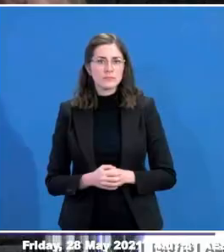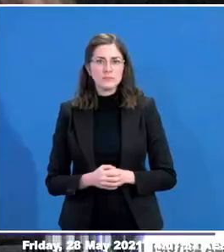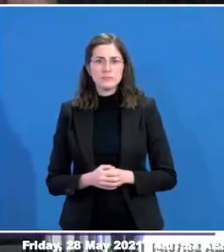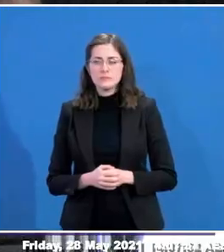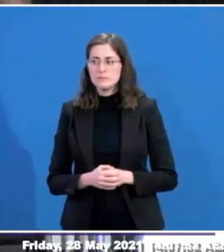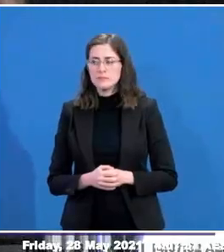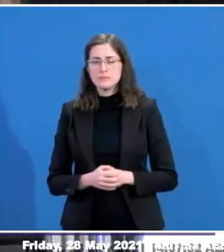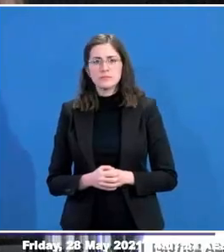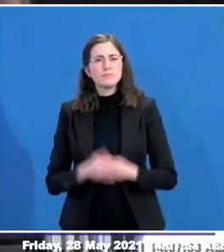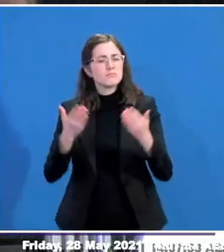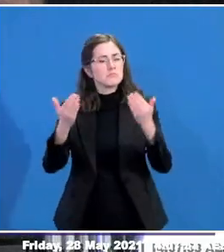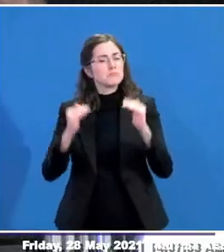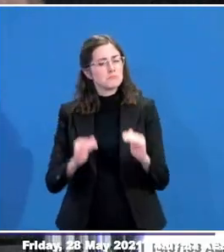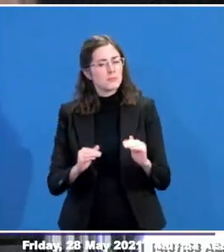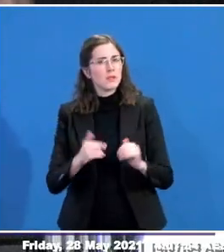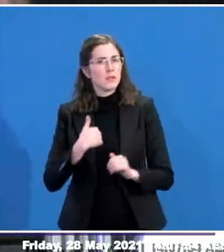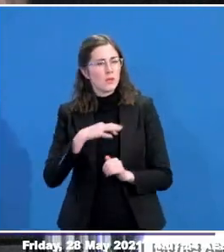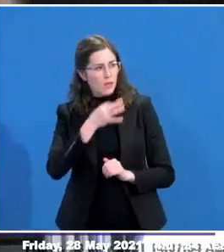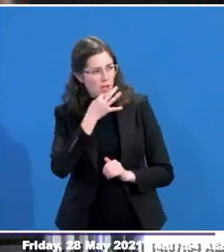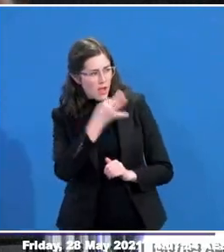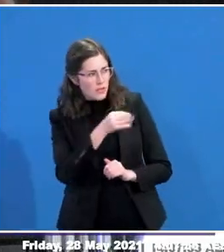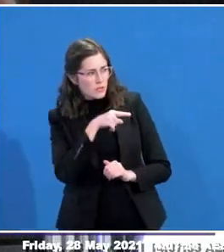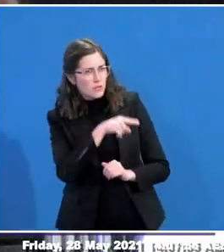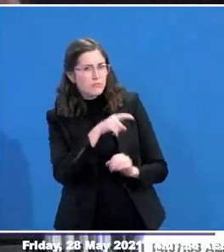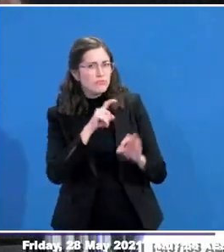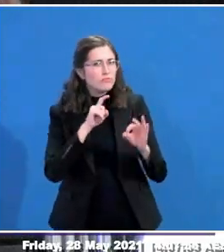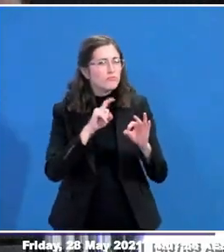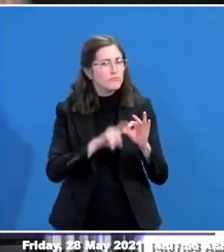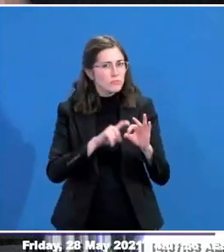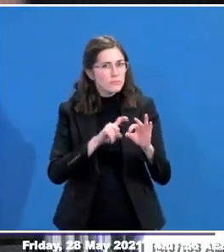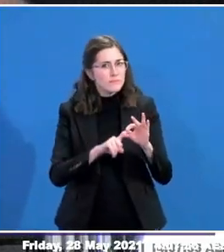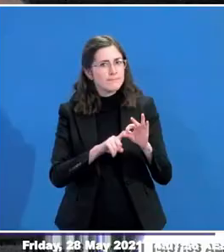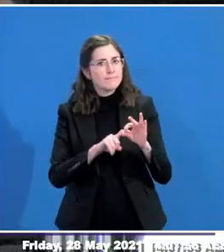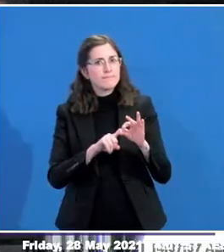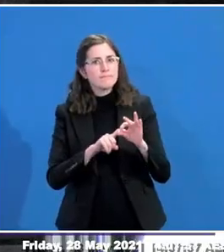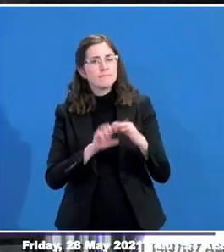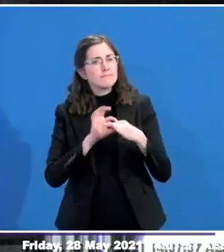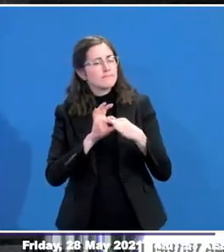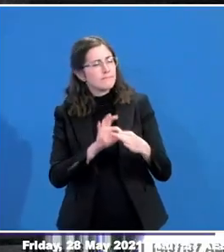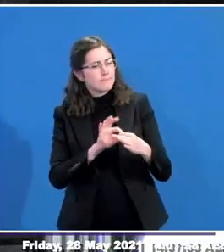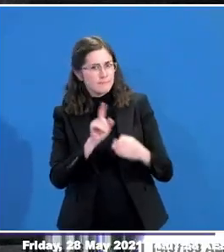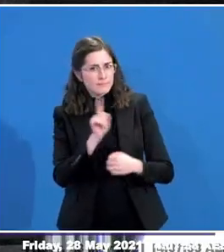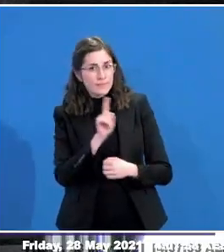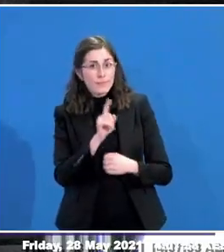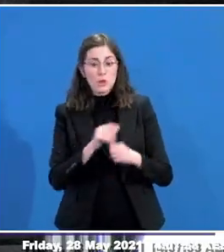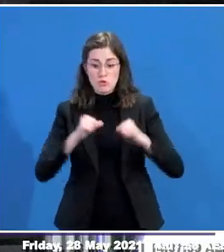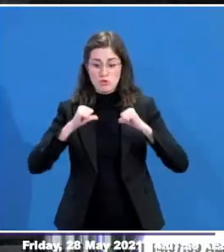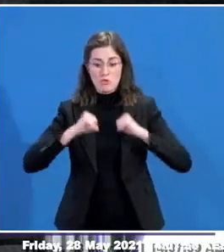I want to ask you a few questions about training requirements.